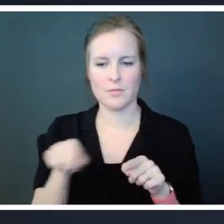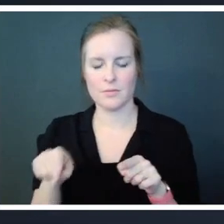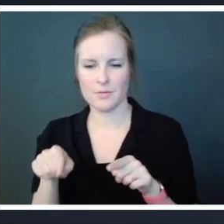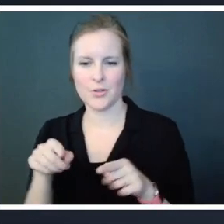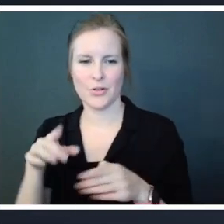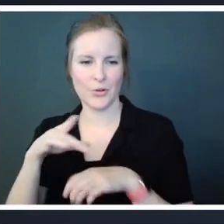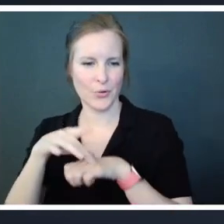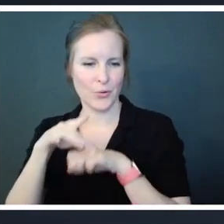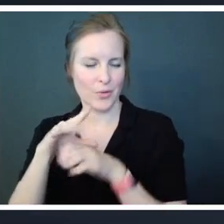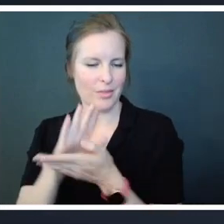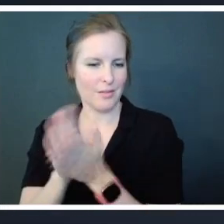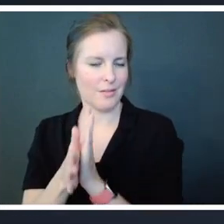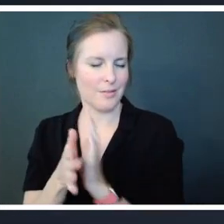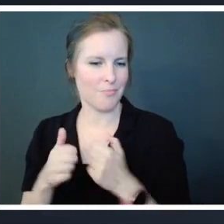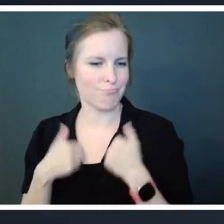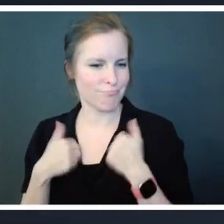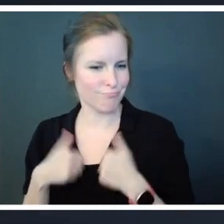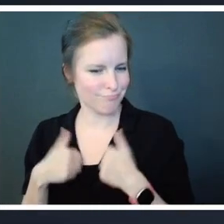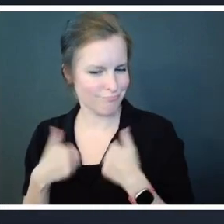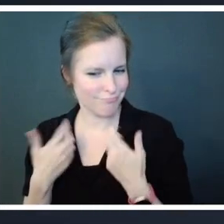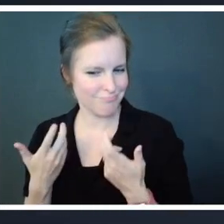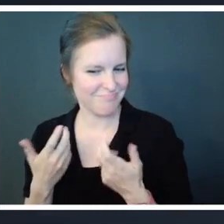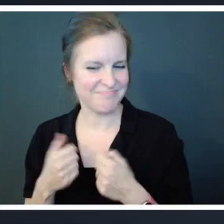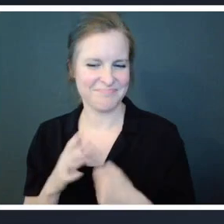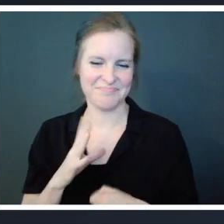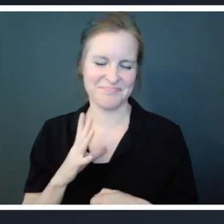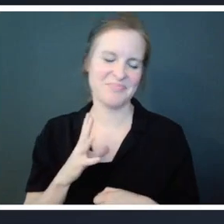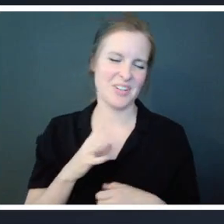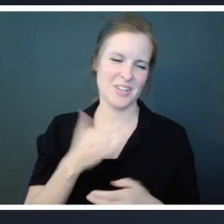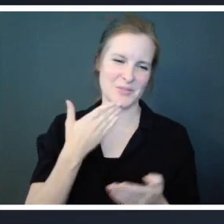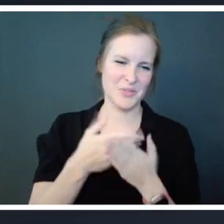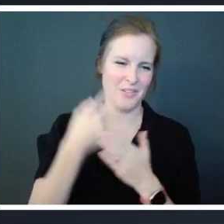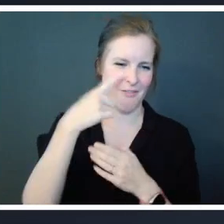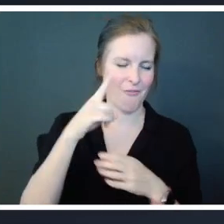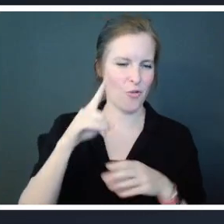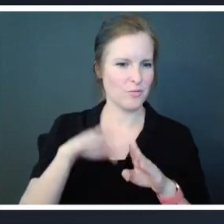and underscore for them how important their roles are in the larger environmental efforts.